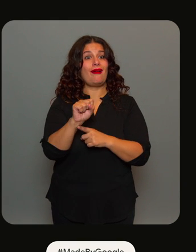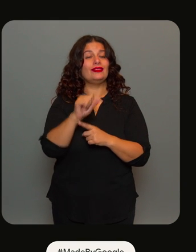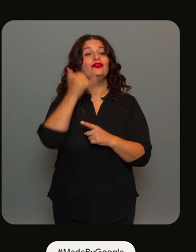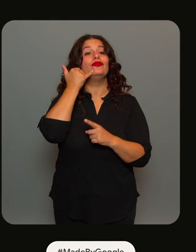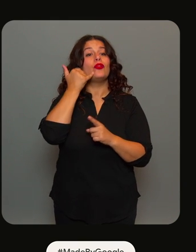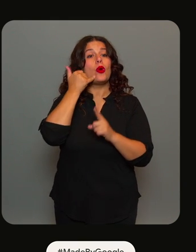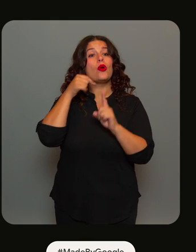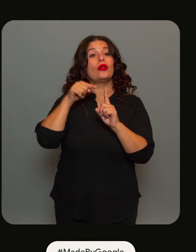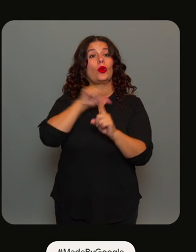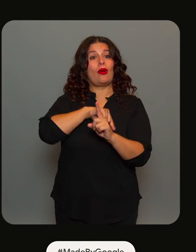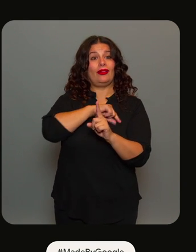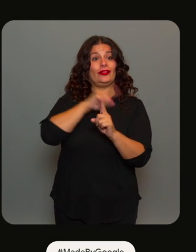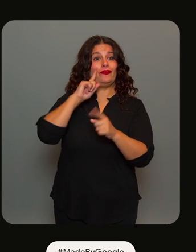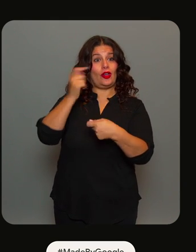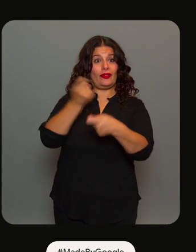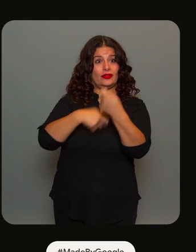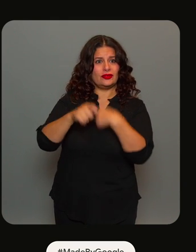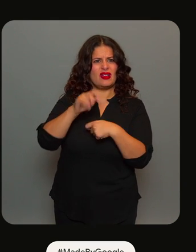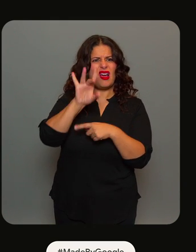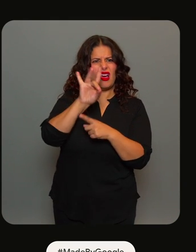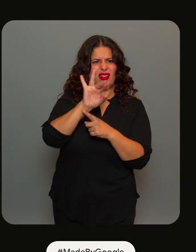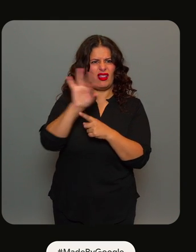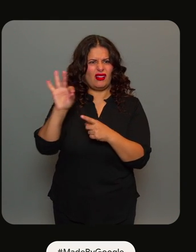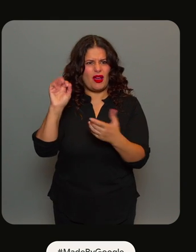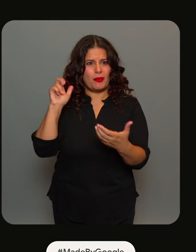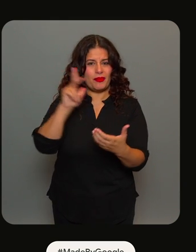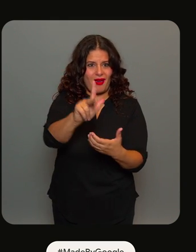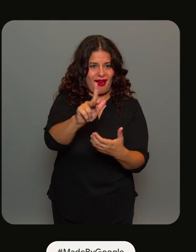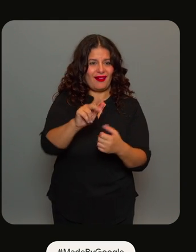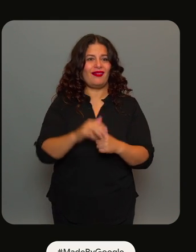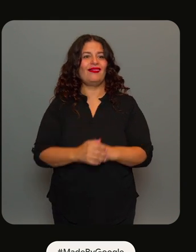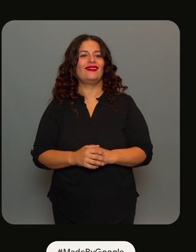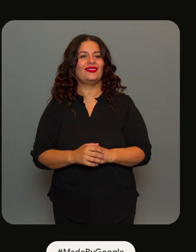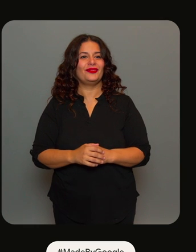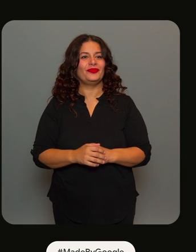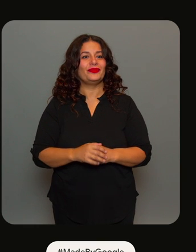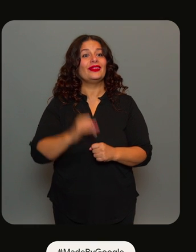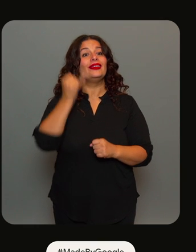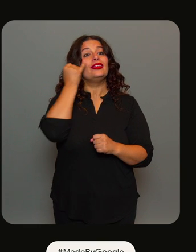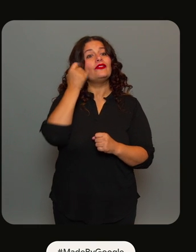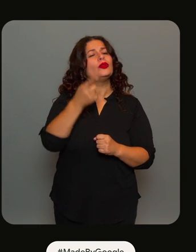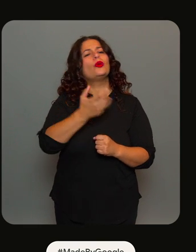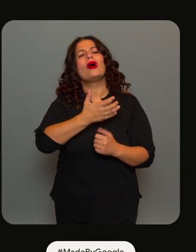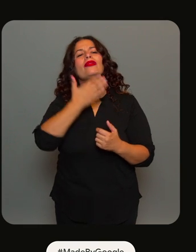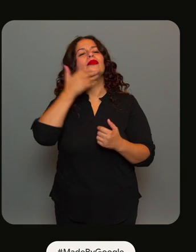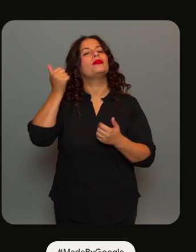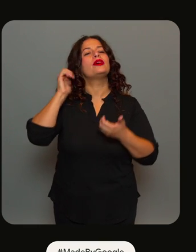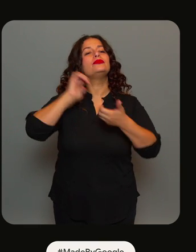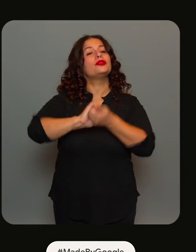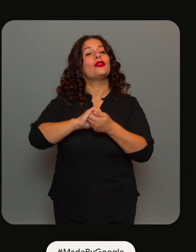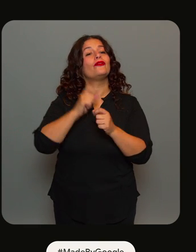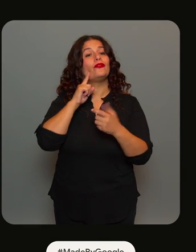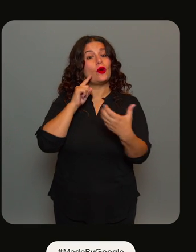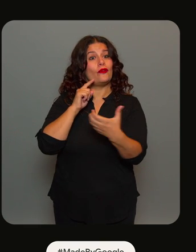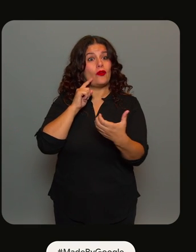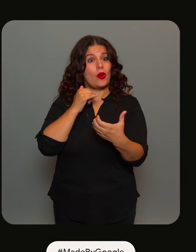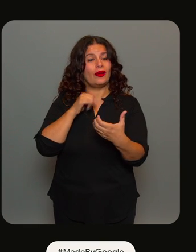And if you're looking for the ultimate companion to Pixel 7 and Pixel 7 Pro, well, James has some exciting news for you.